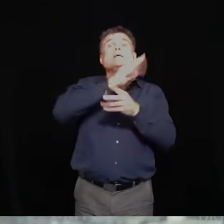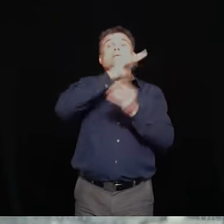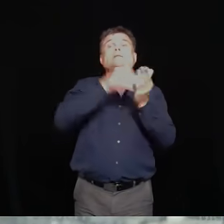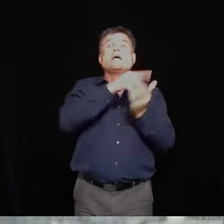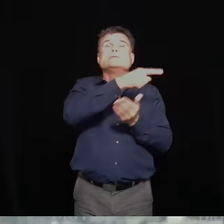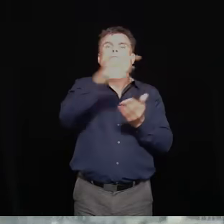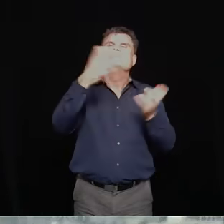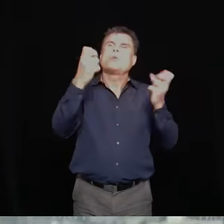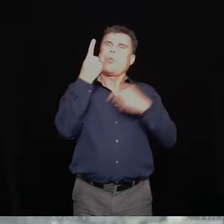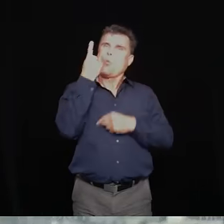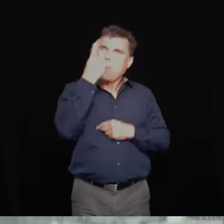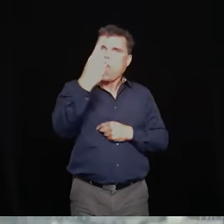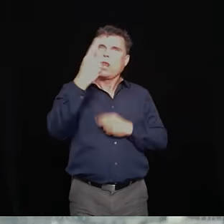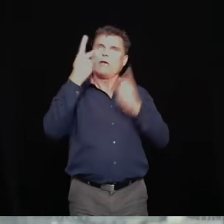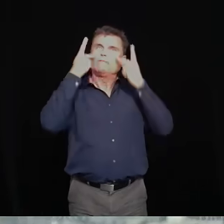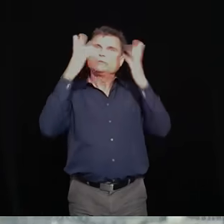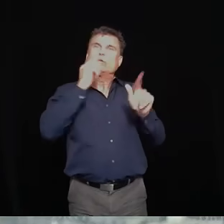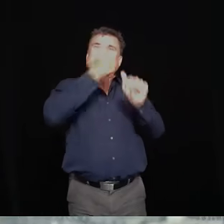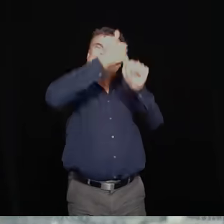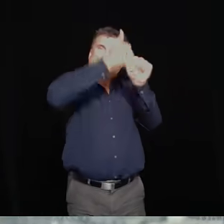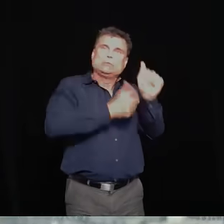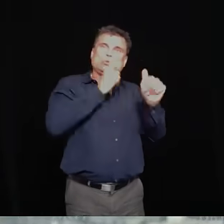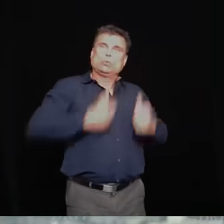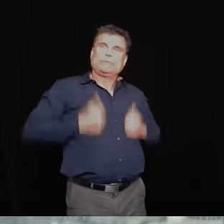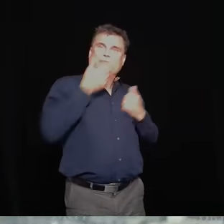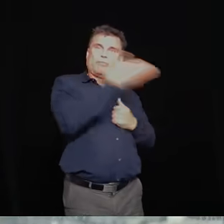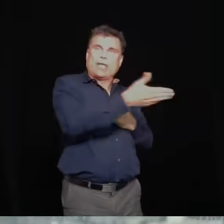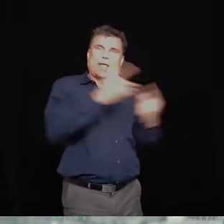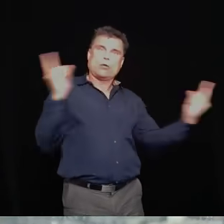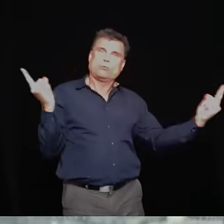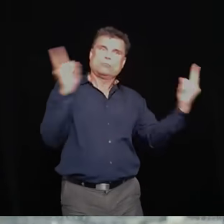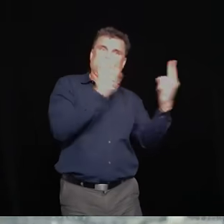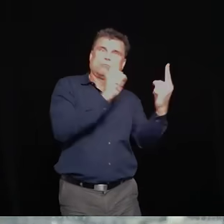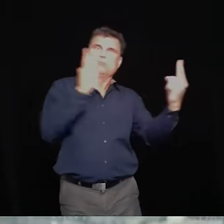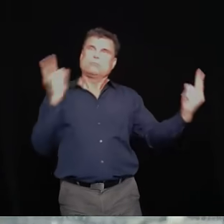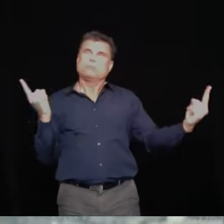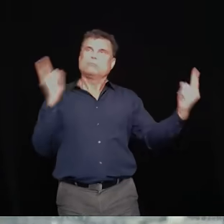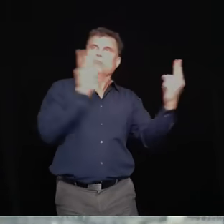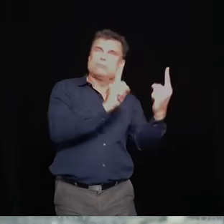To the other 209 families of people have passed away from COVID-19 into those who